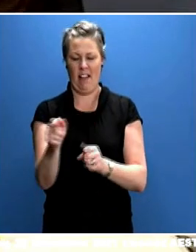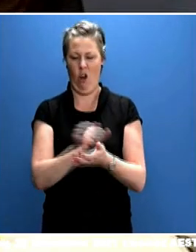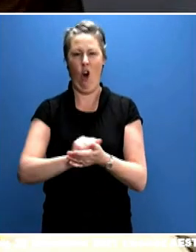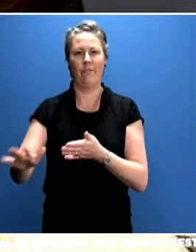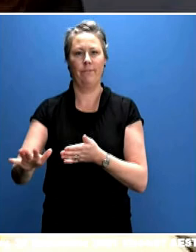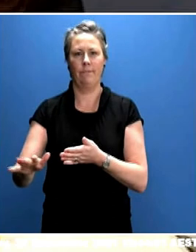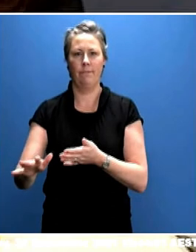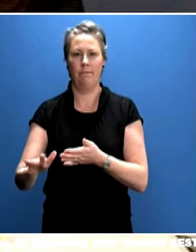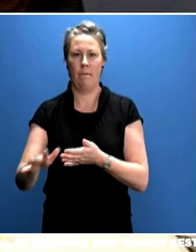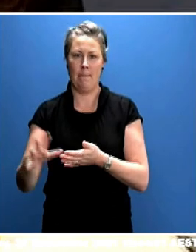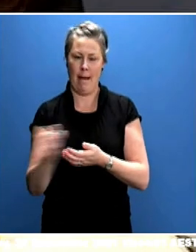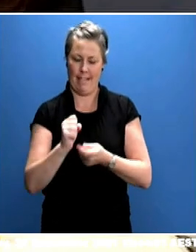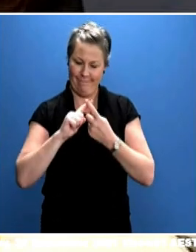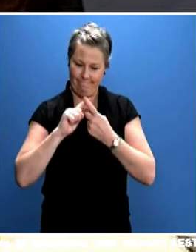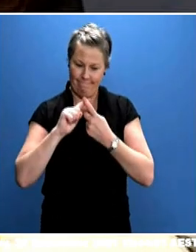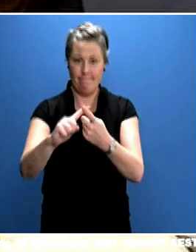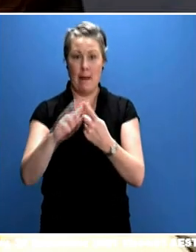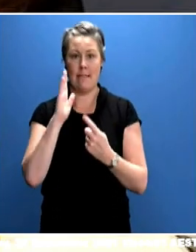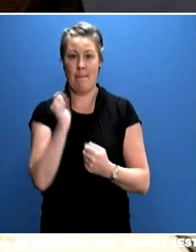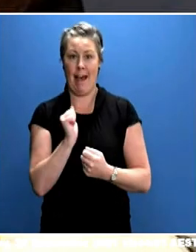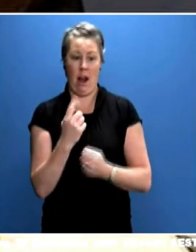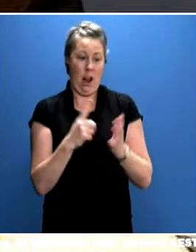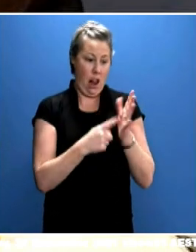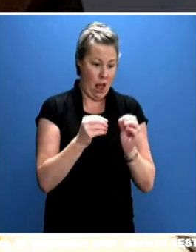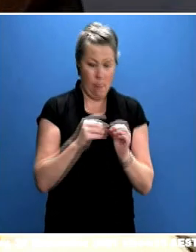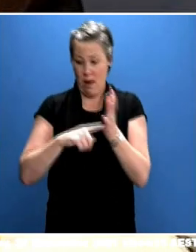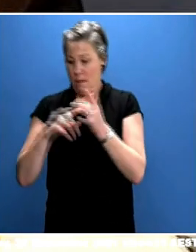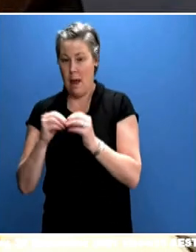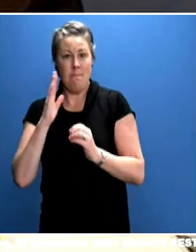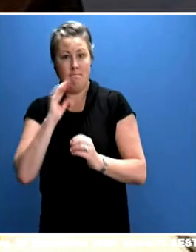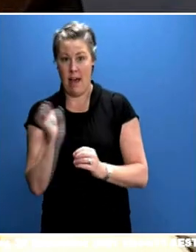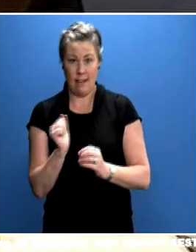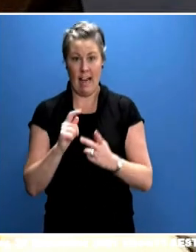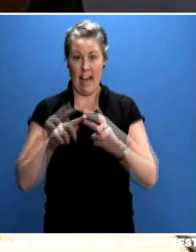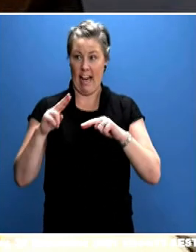And the problem we've got here is that we have a smattering of courts with that